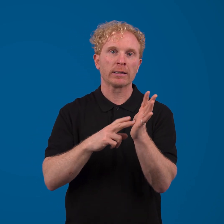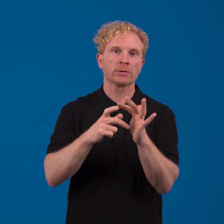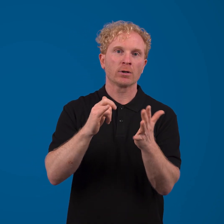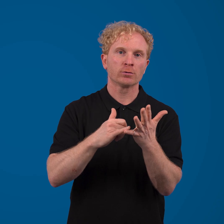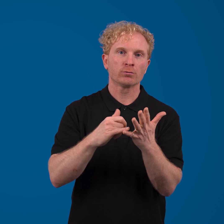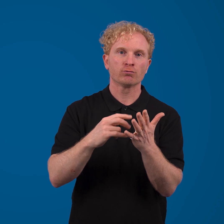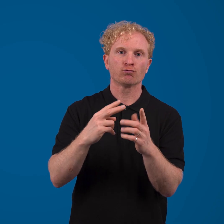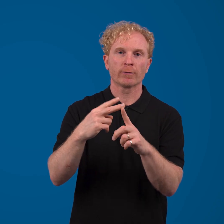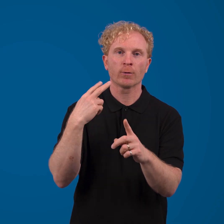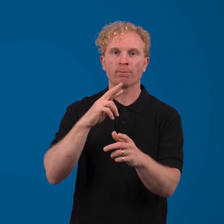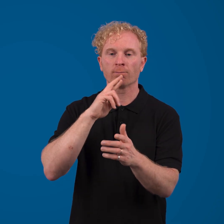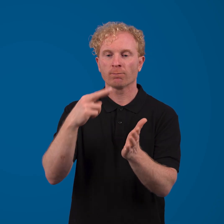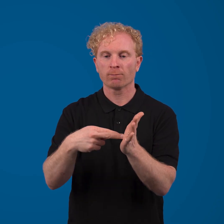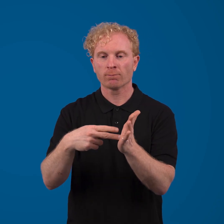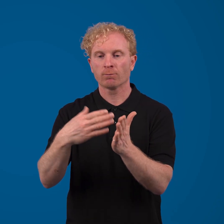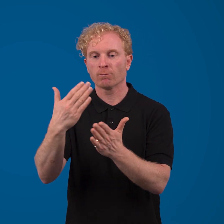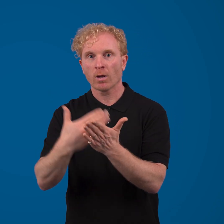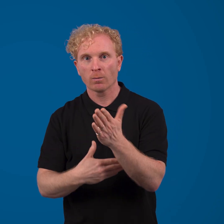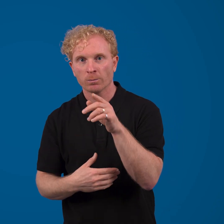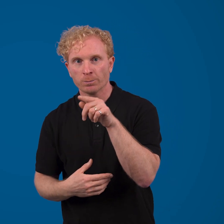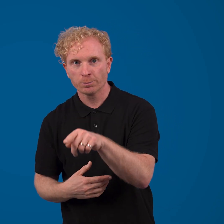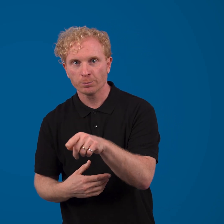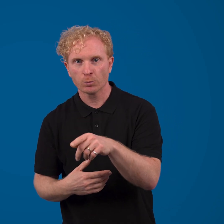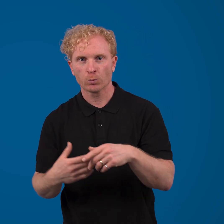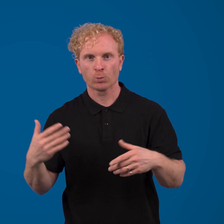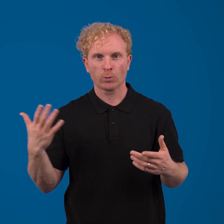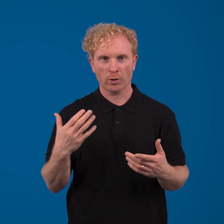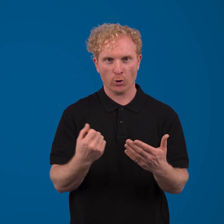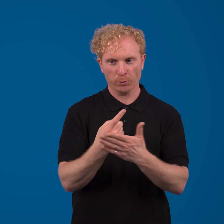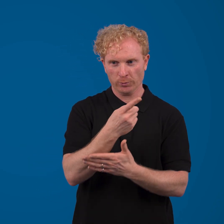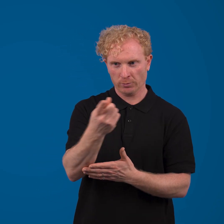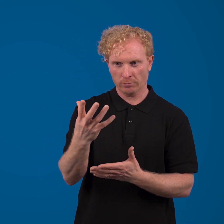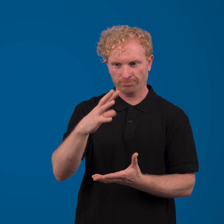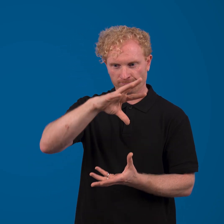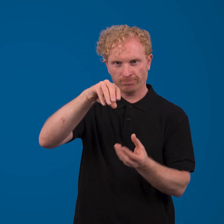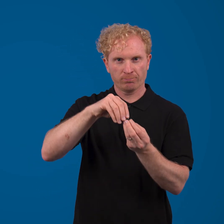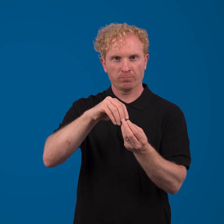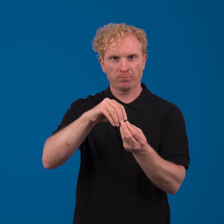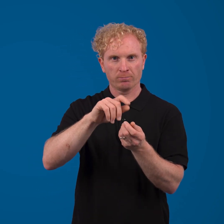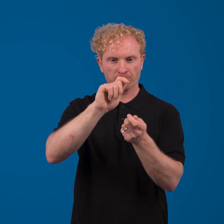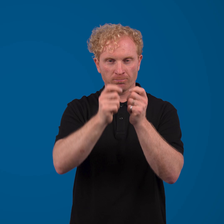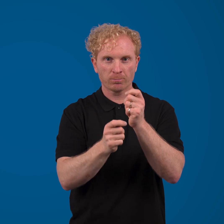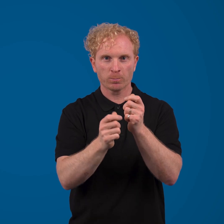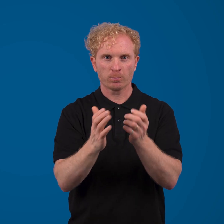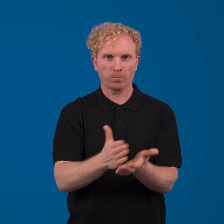the NDIS Review Final Report, and where there are opportunities for meaningful reform.